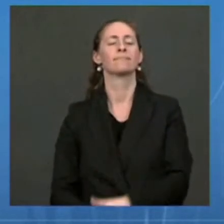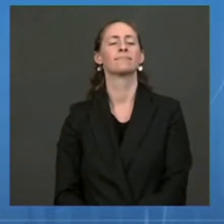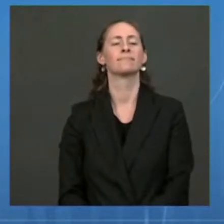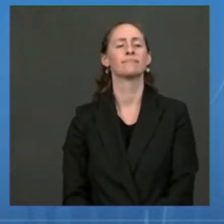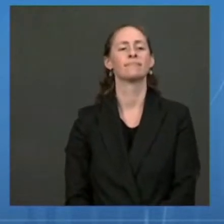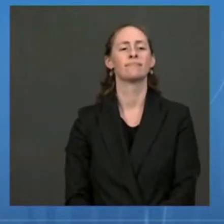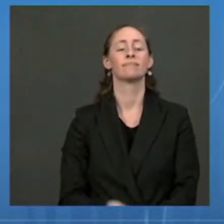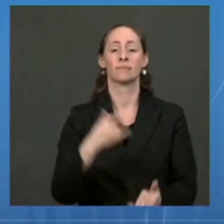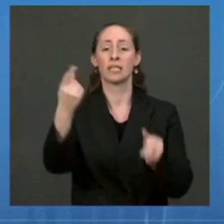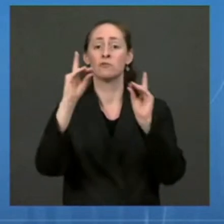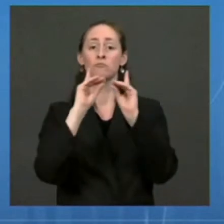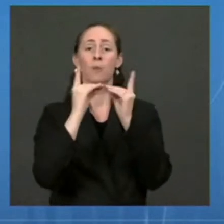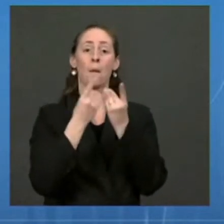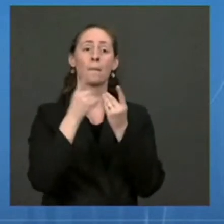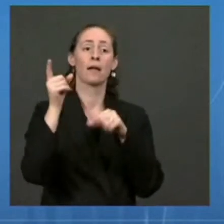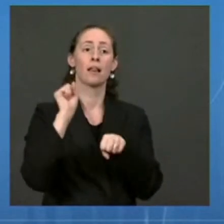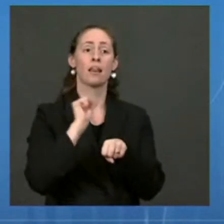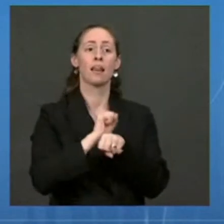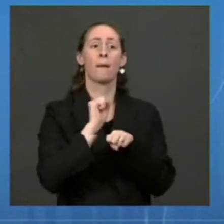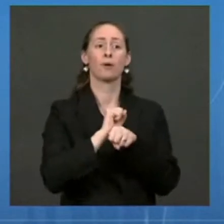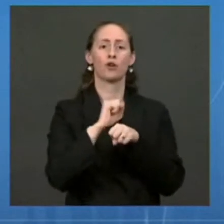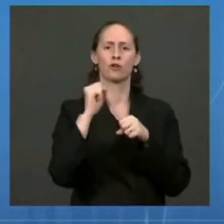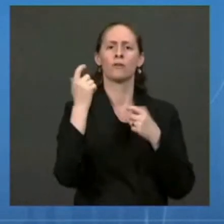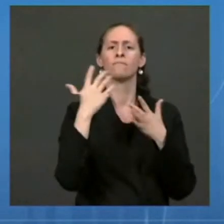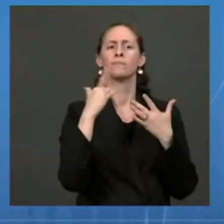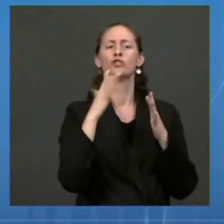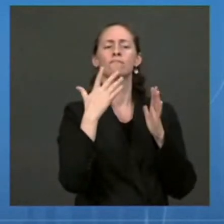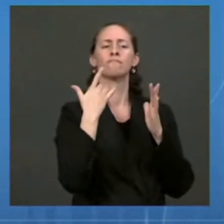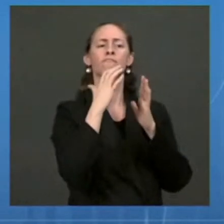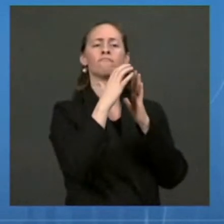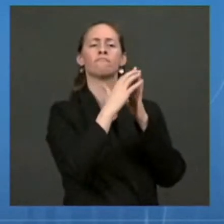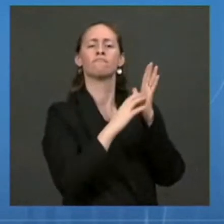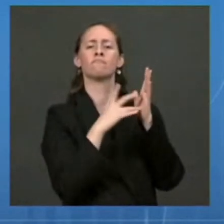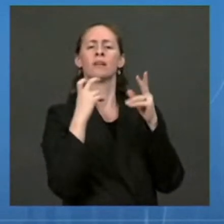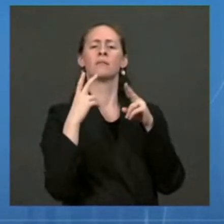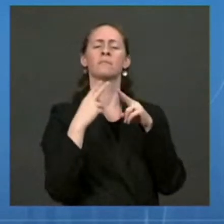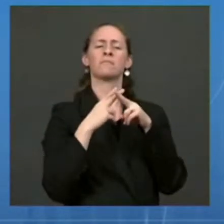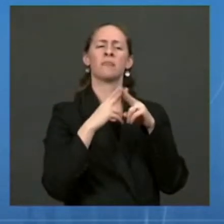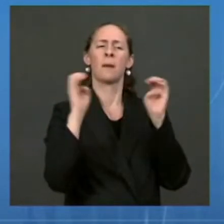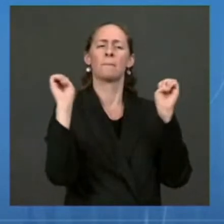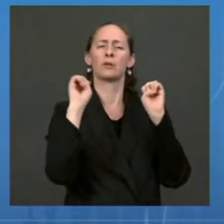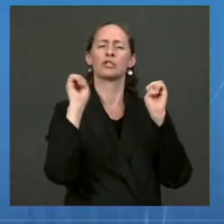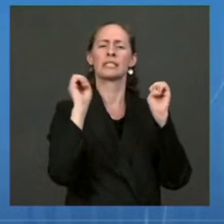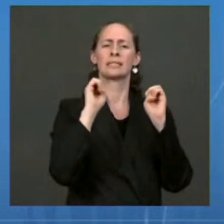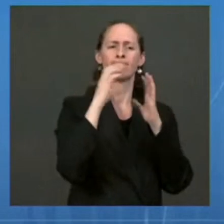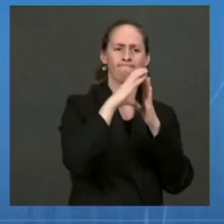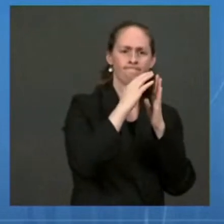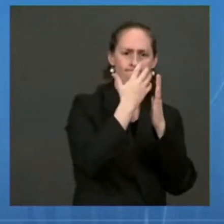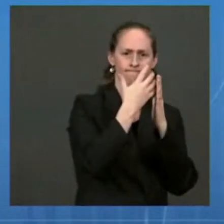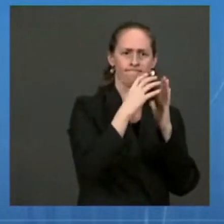THAT IS ALSO CRITICAL TO HELP STOP THE SPREAD IN THE WORKPLACE AS ONE OF THE FINAL STEPS IN THE PROCESS, THE